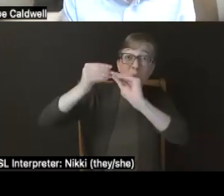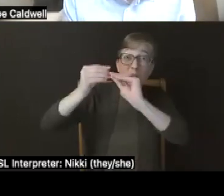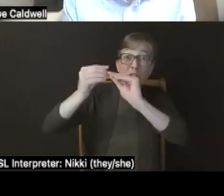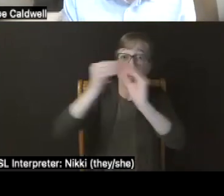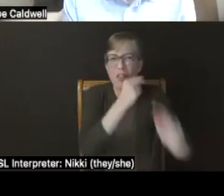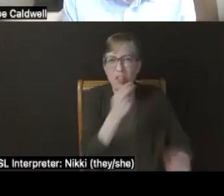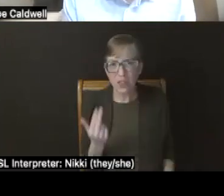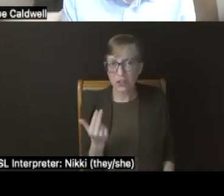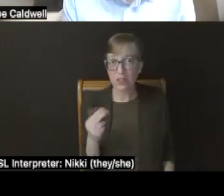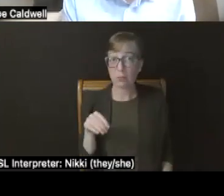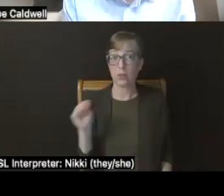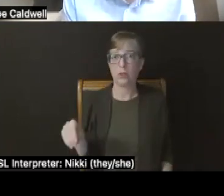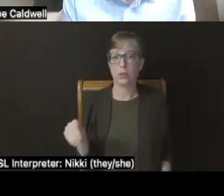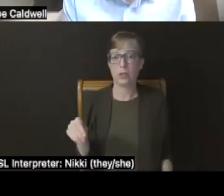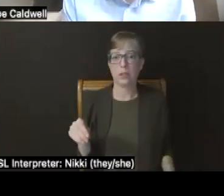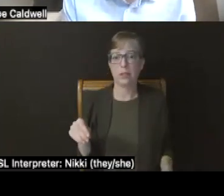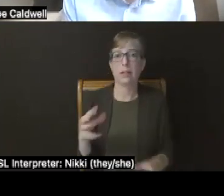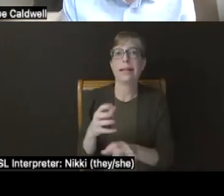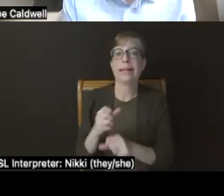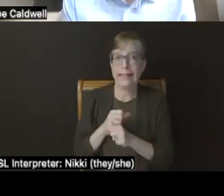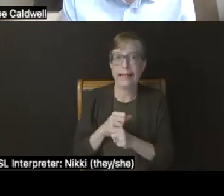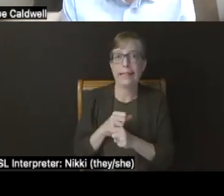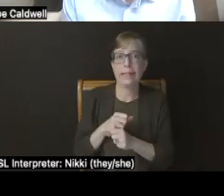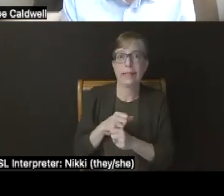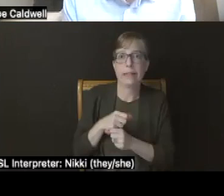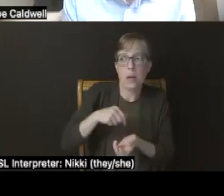So most of long term services support